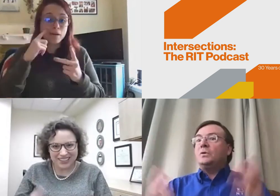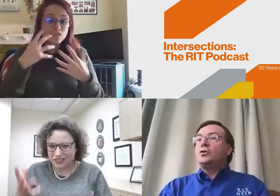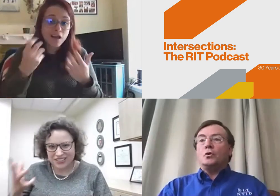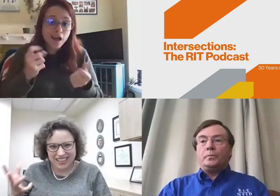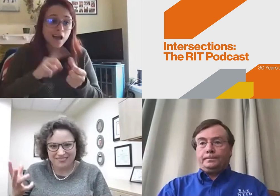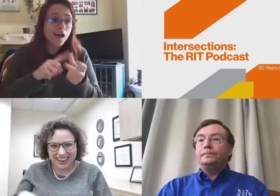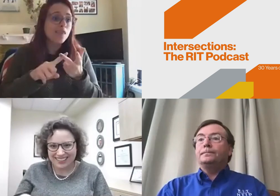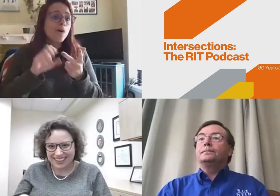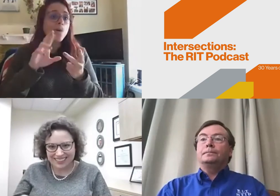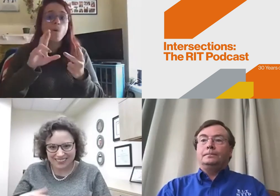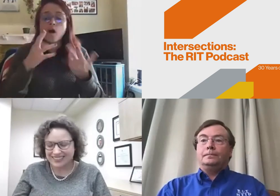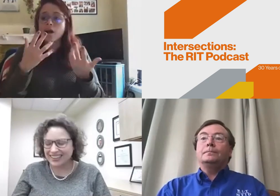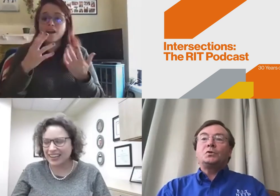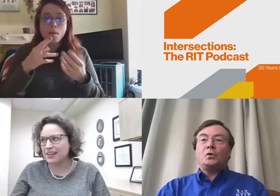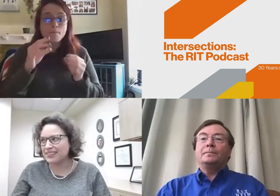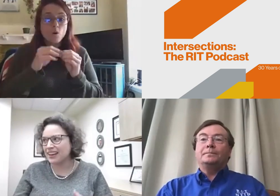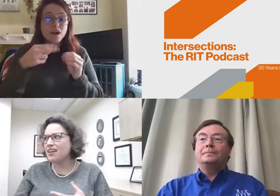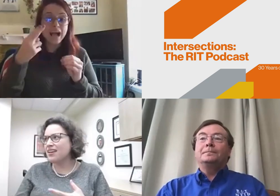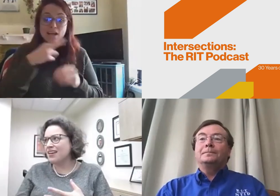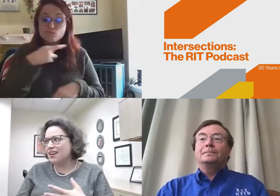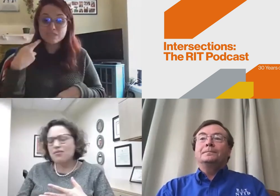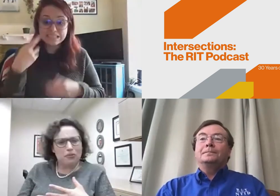What is your safe access on this campus?